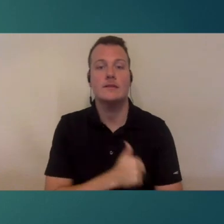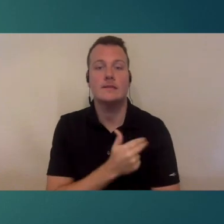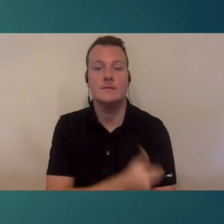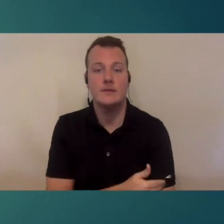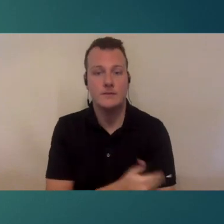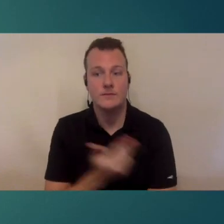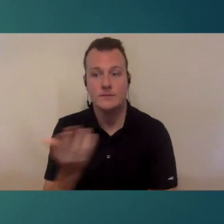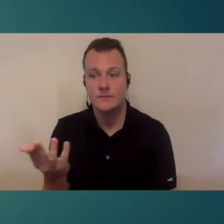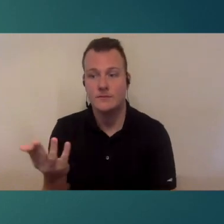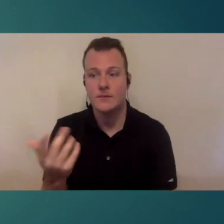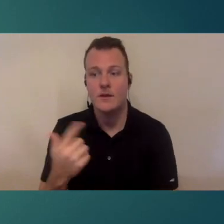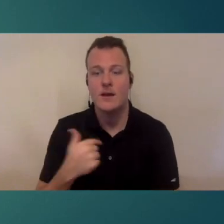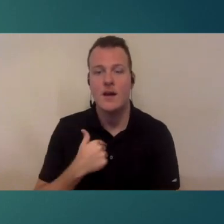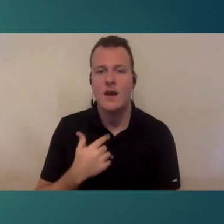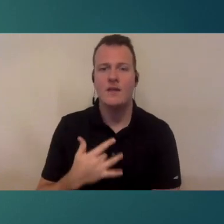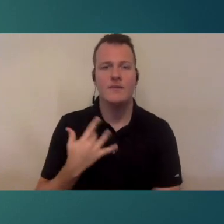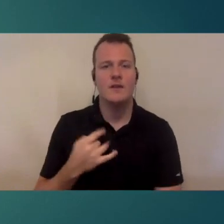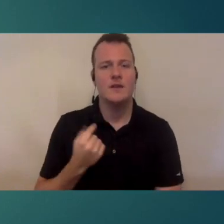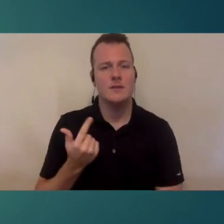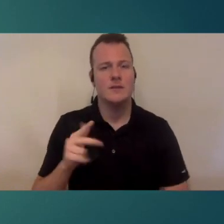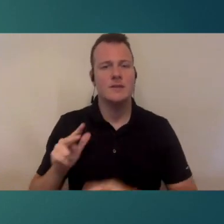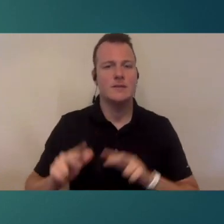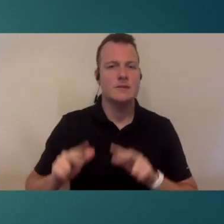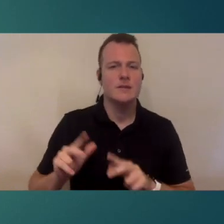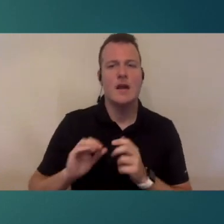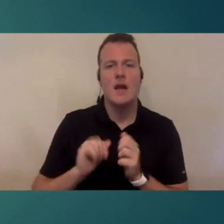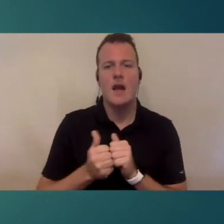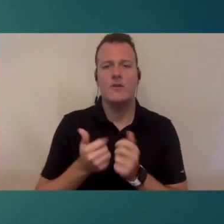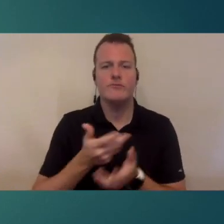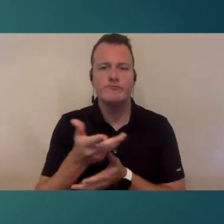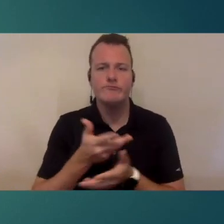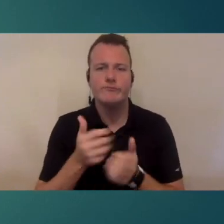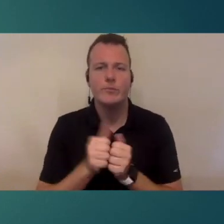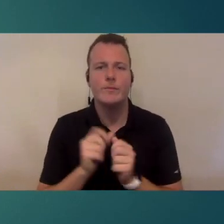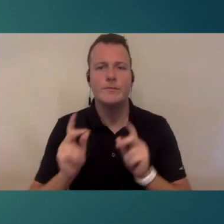system, I get a little leery about how well you're working with other people in